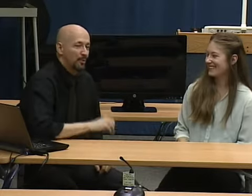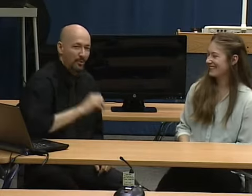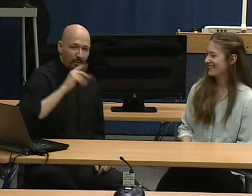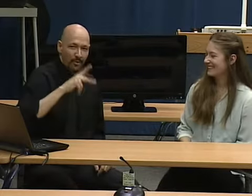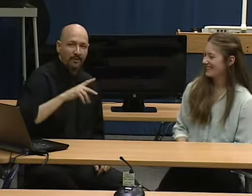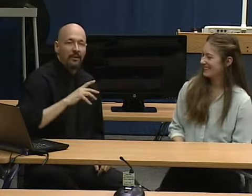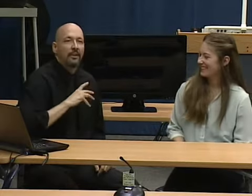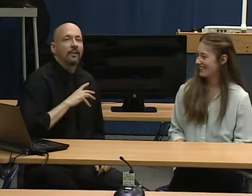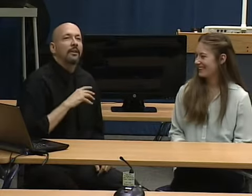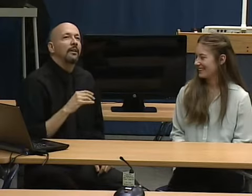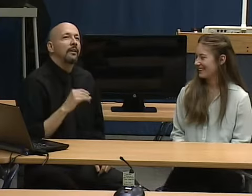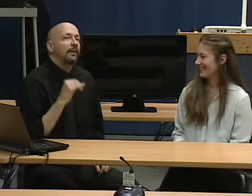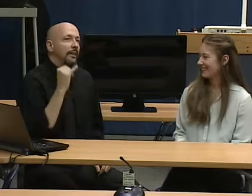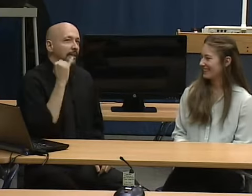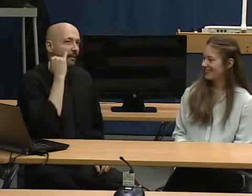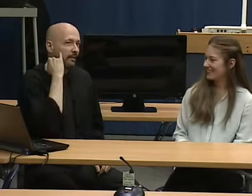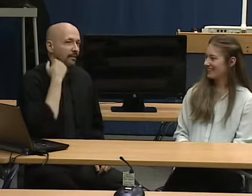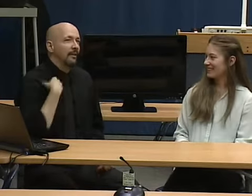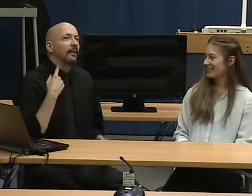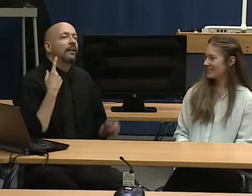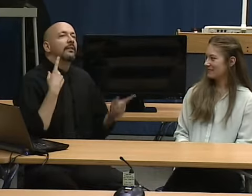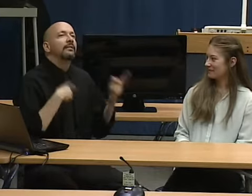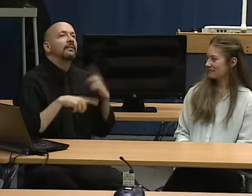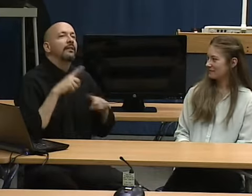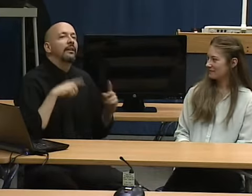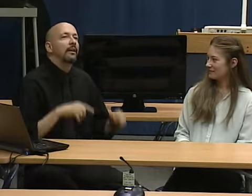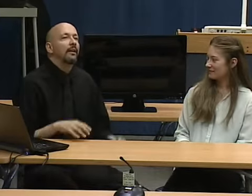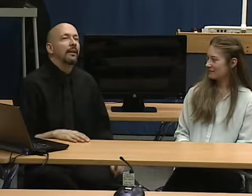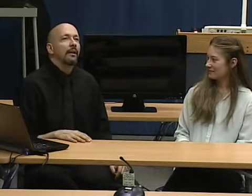OK. Fine. If I sign...